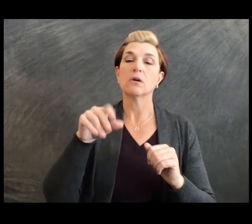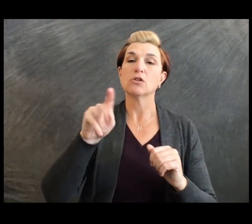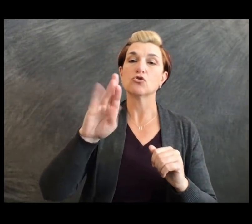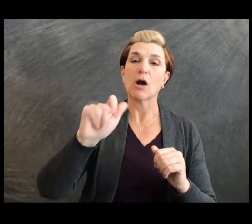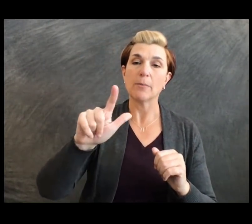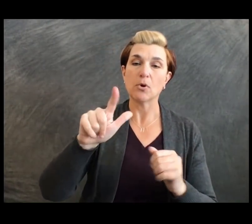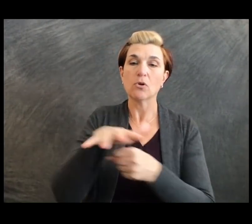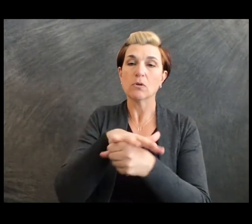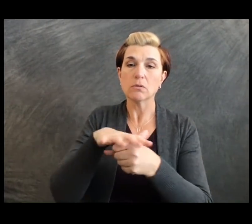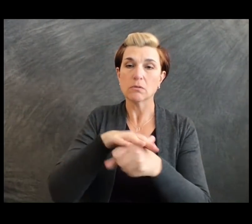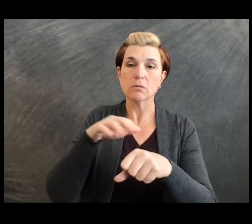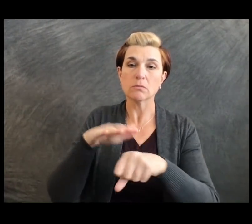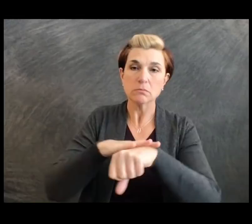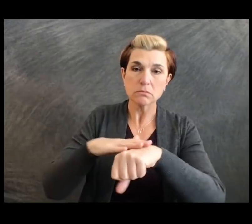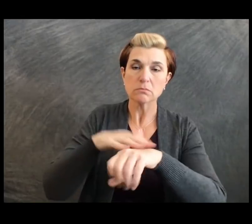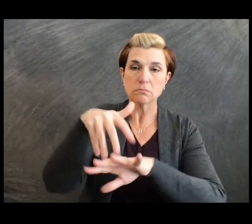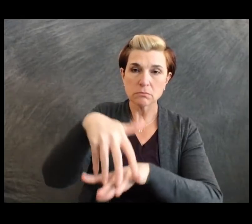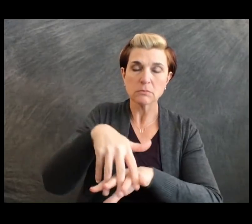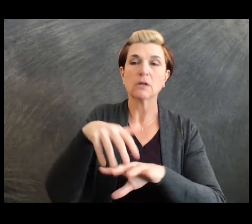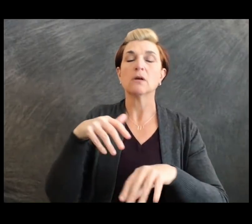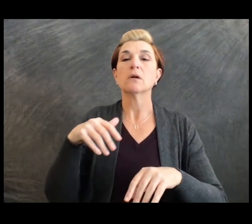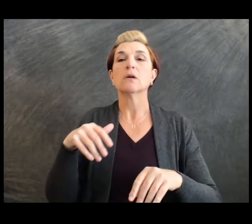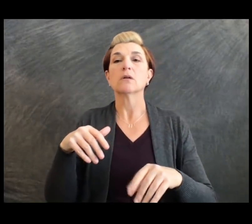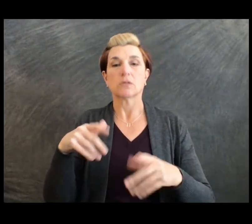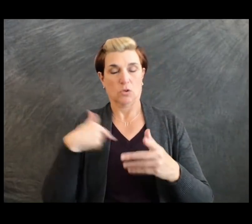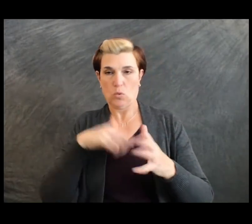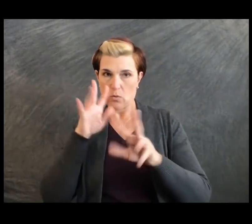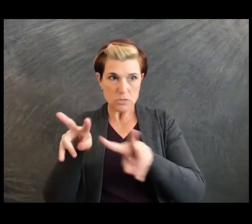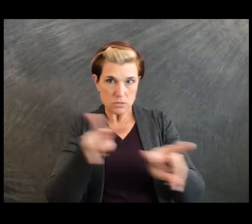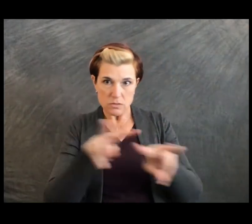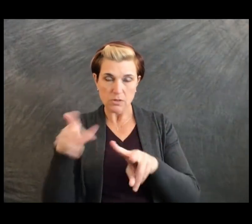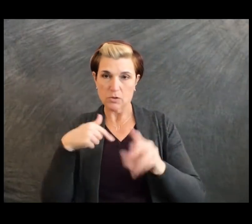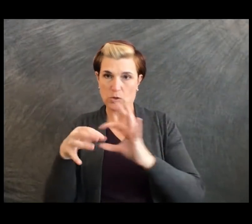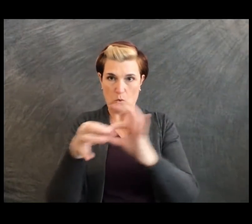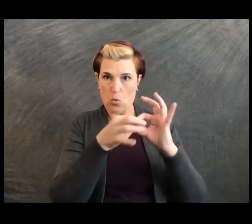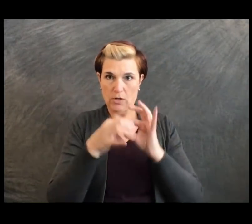emergency protective measures on behalf of the American public as of yesterday